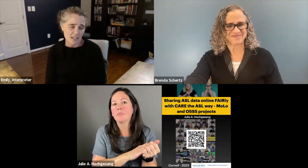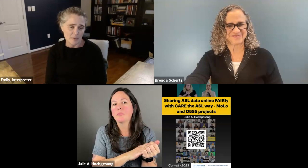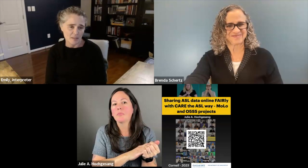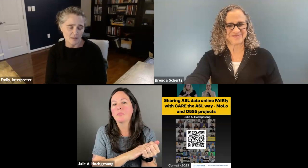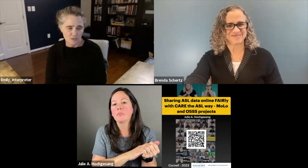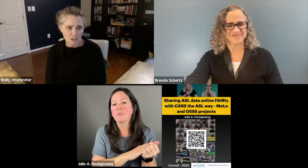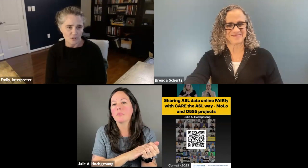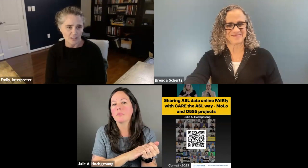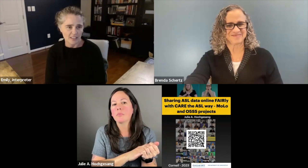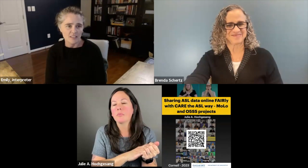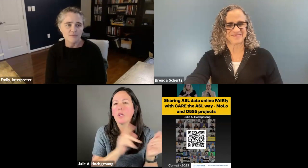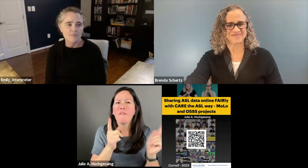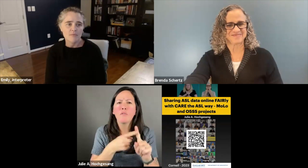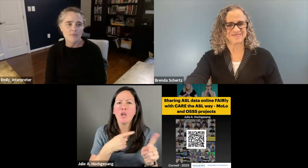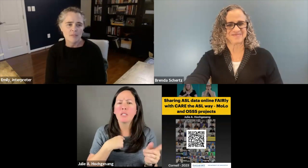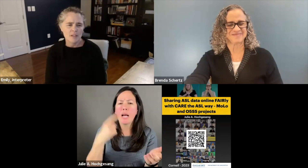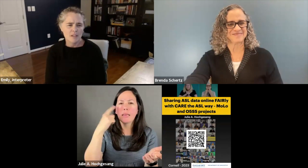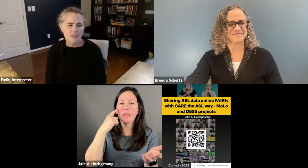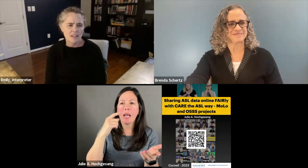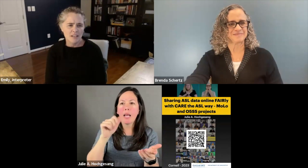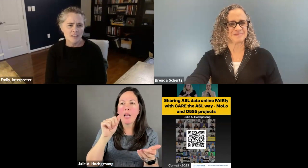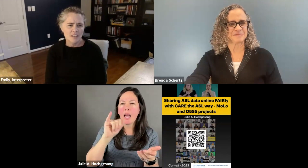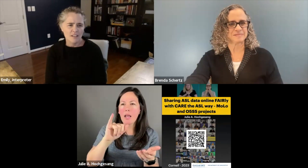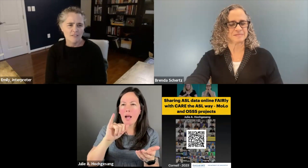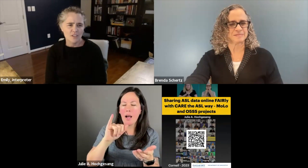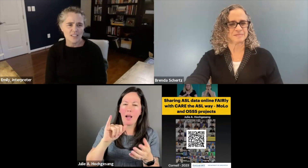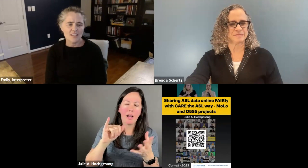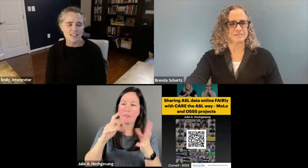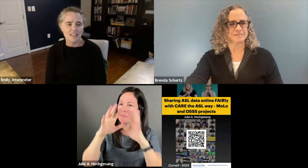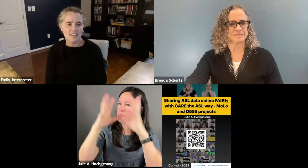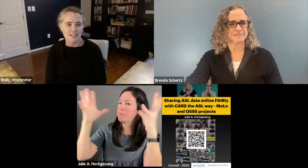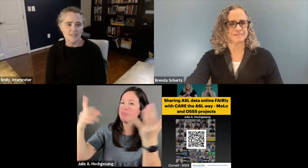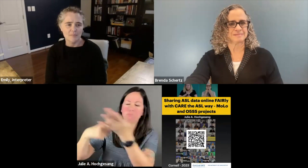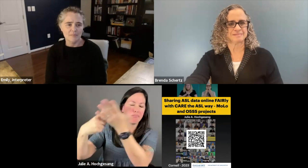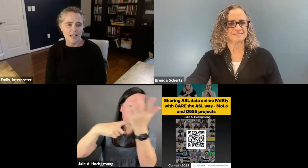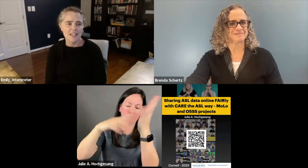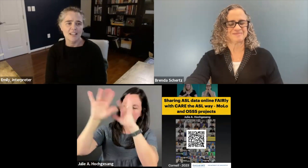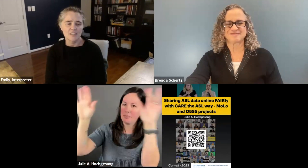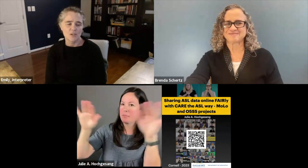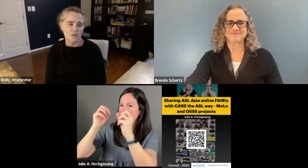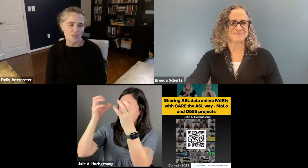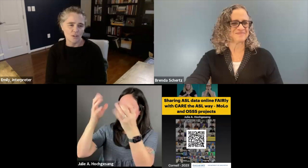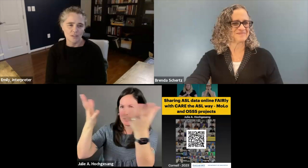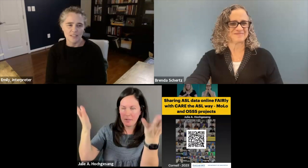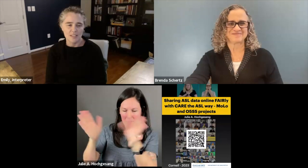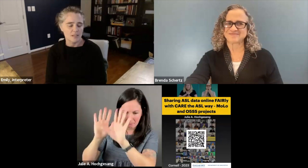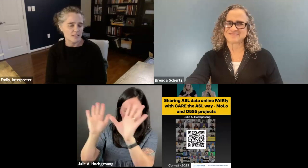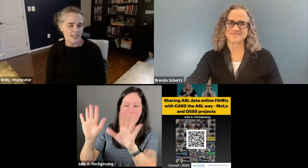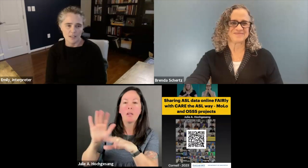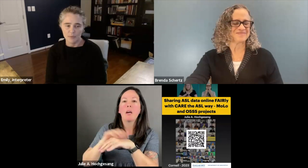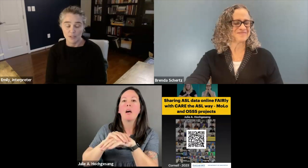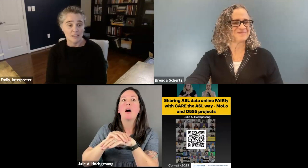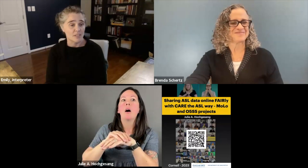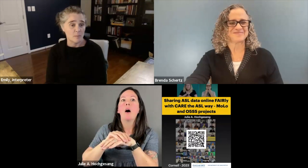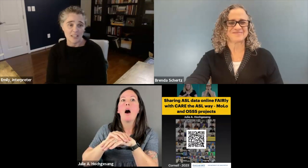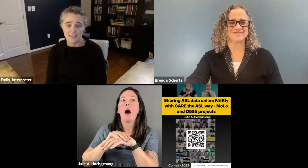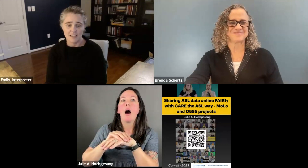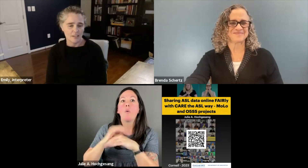topic generally first I think AI as a whole has taken up a lot of space in our